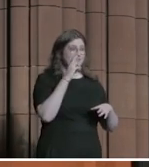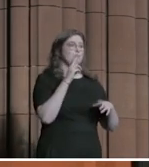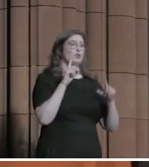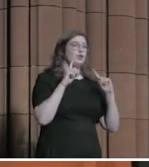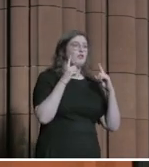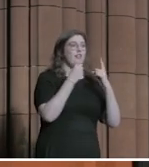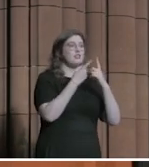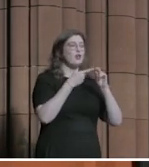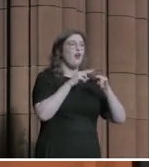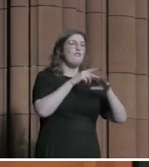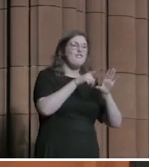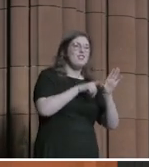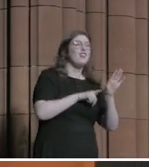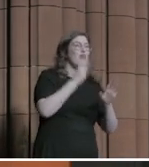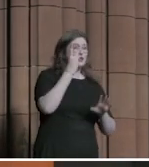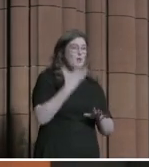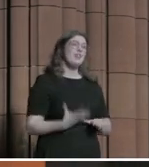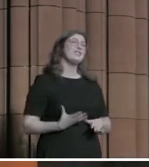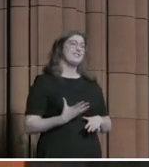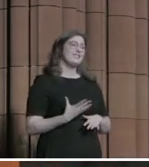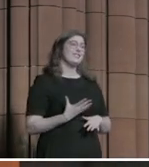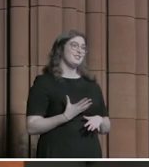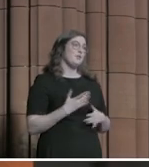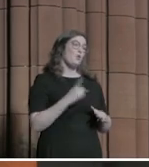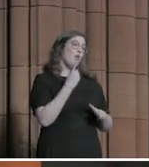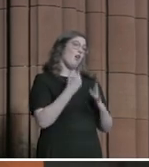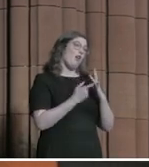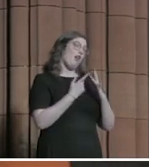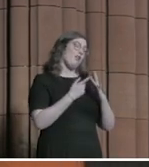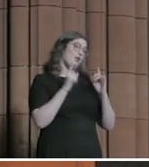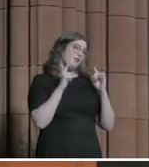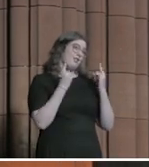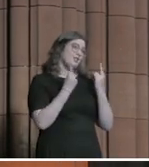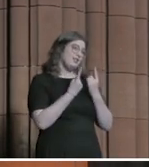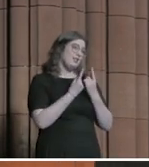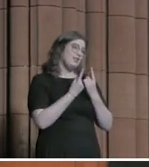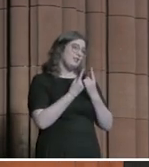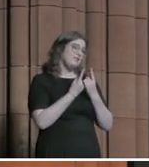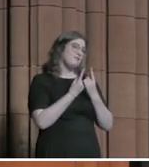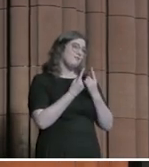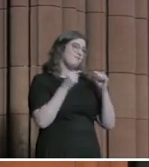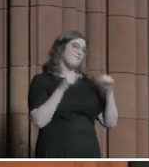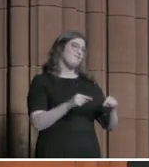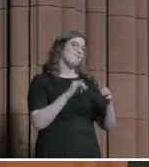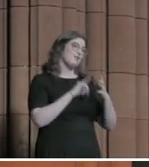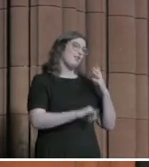That has only happened to one university in the history of these awards, and it's happened to the University of Strathclyde.